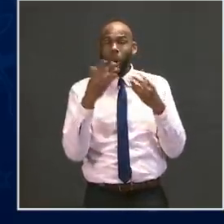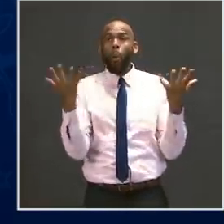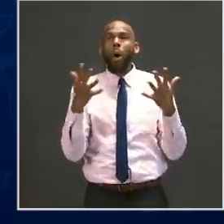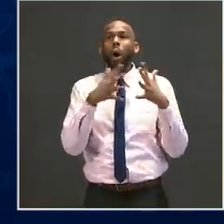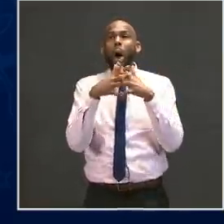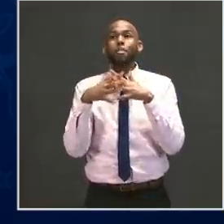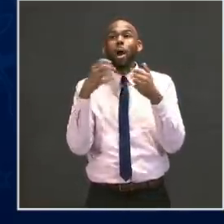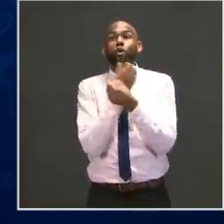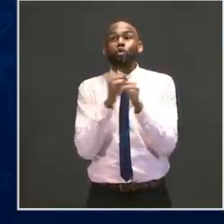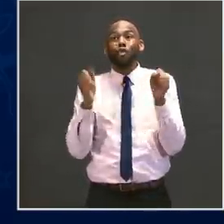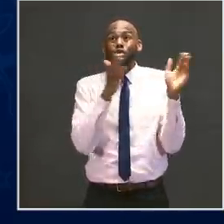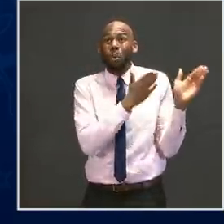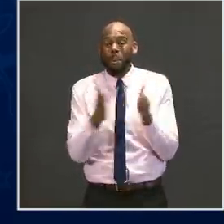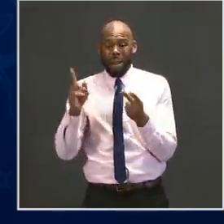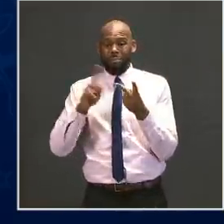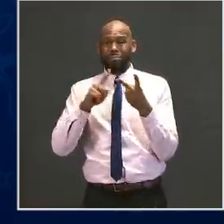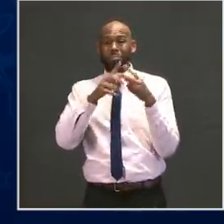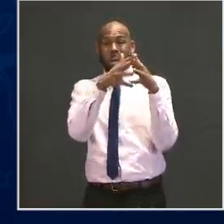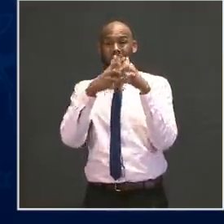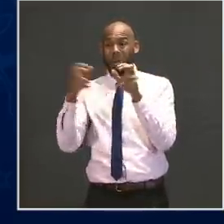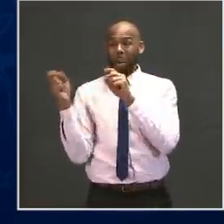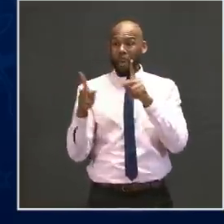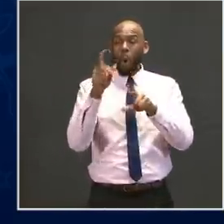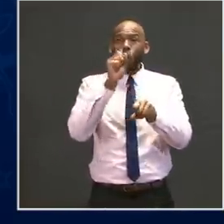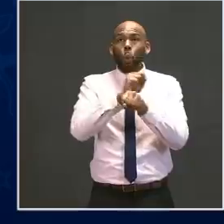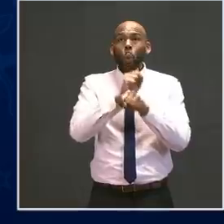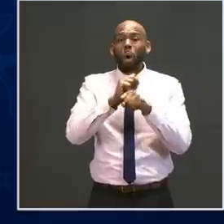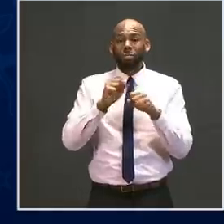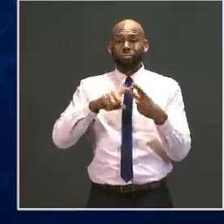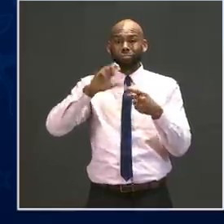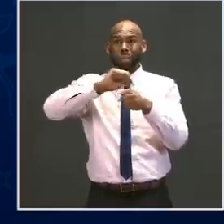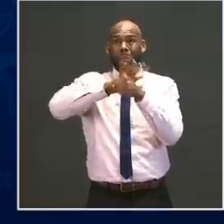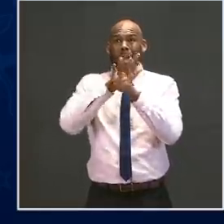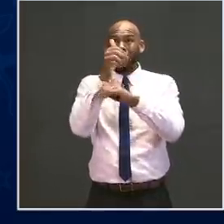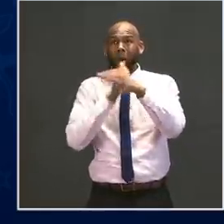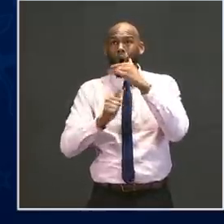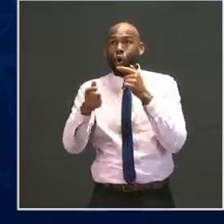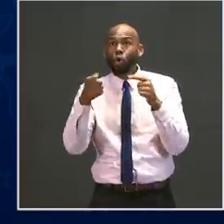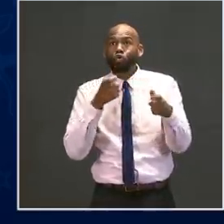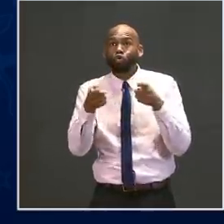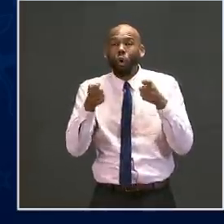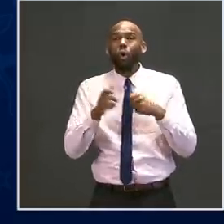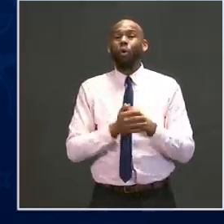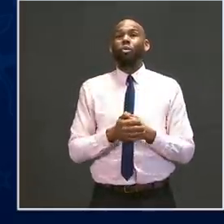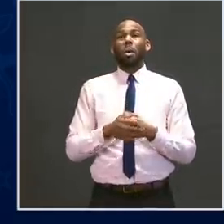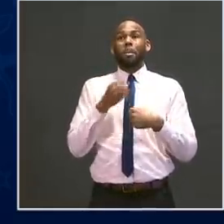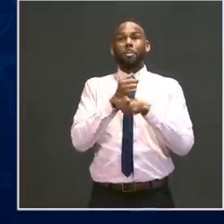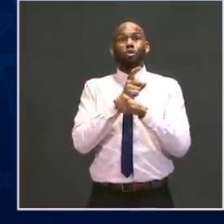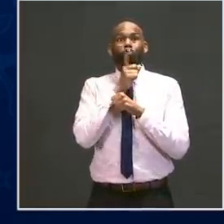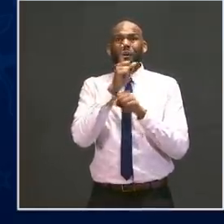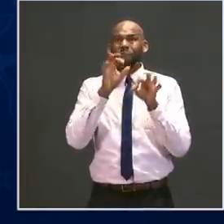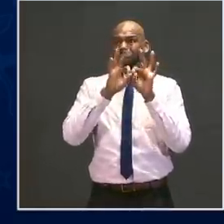putting people back to work, getting the pandemic under control, making sure American families don't have to worry about putting food on the table.